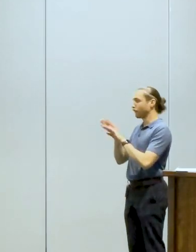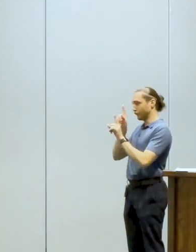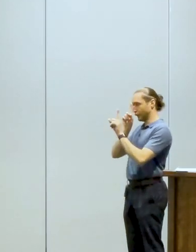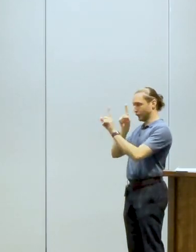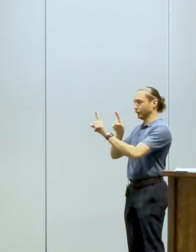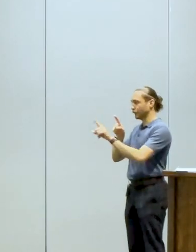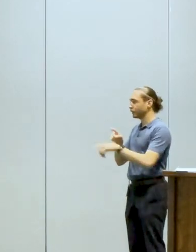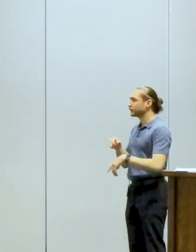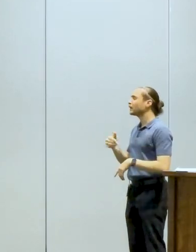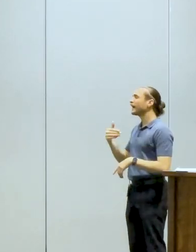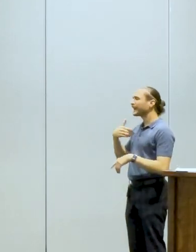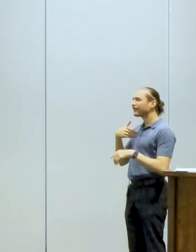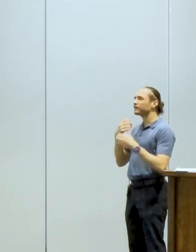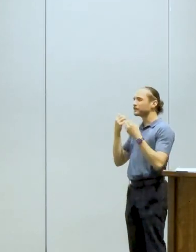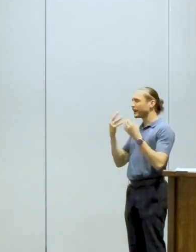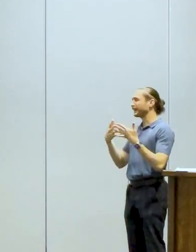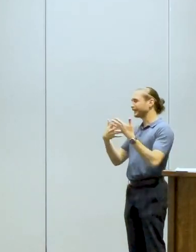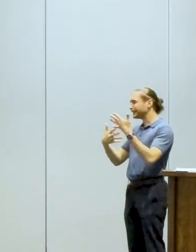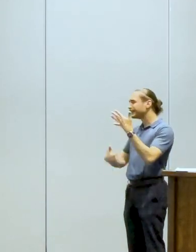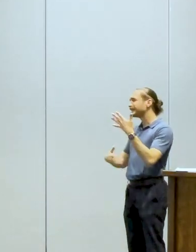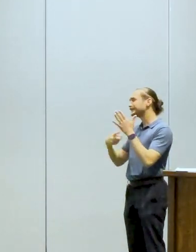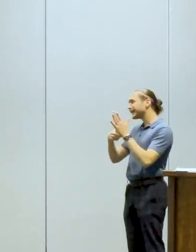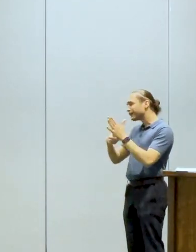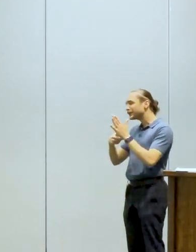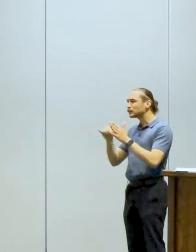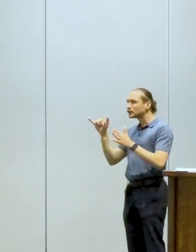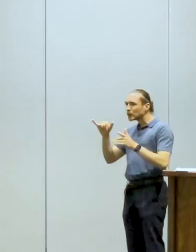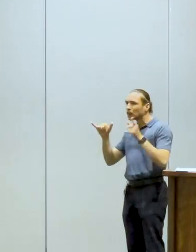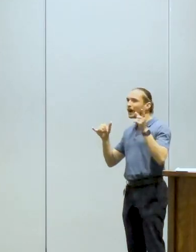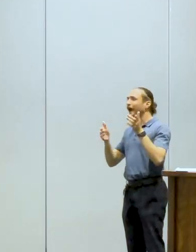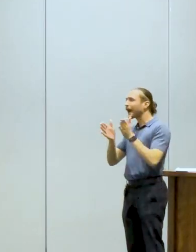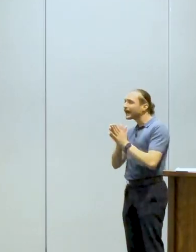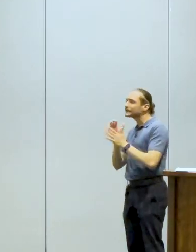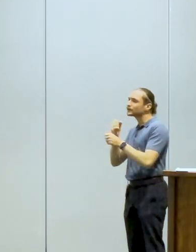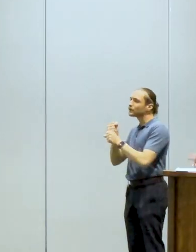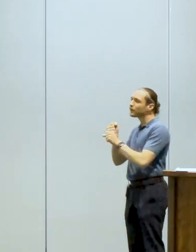examples here creating a podcast called Green Power, the magic of